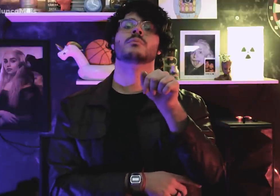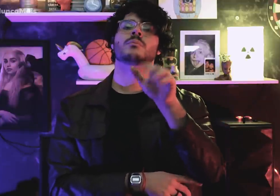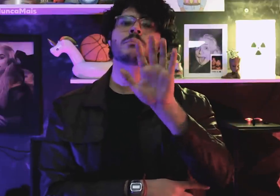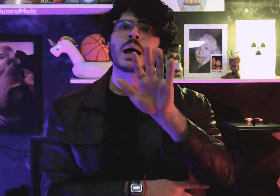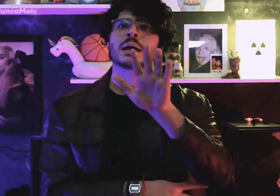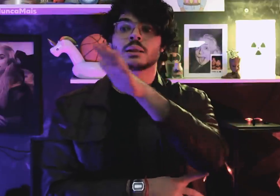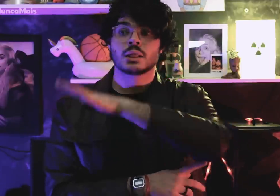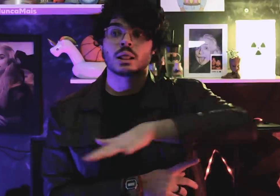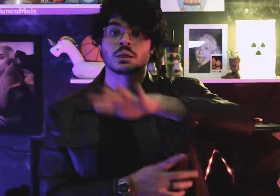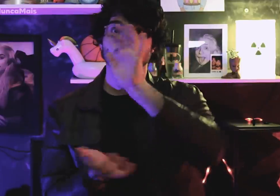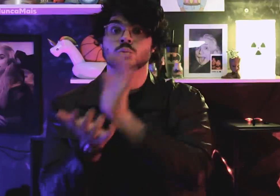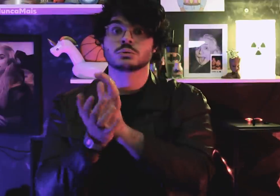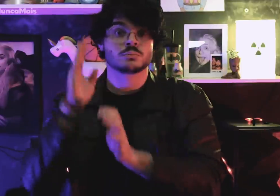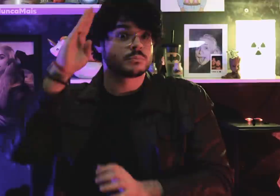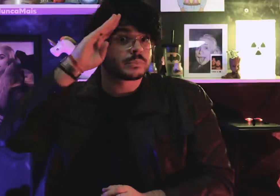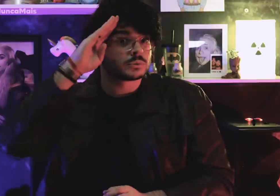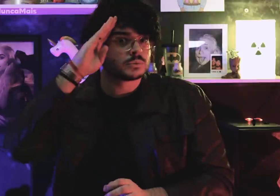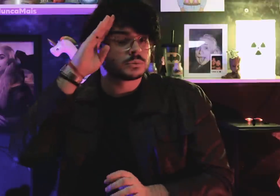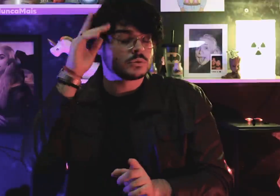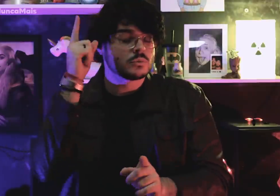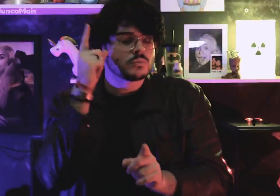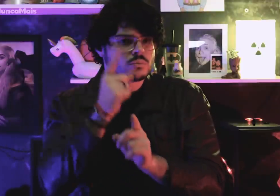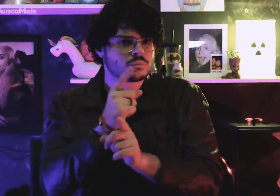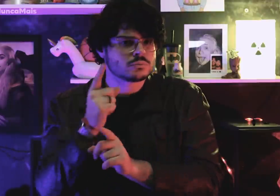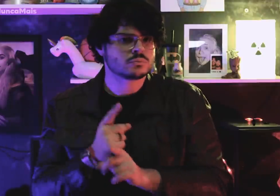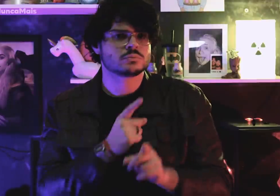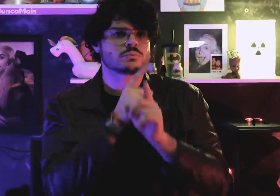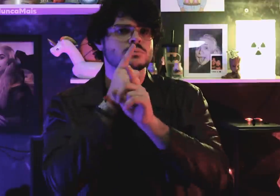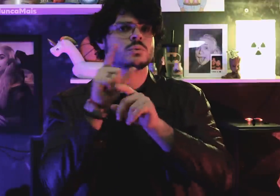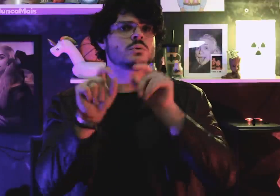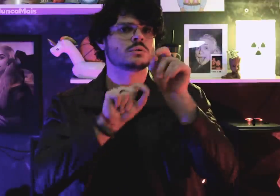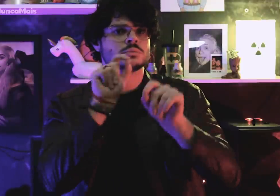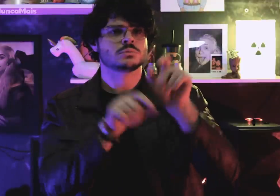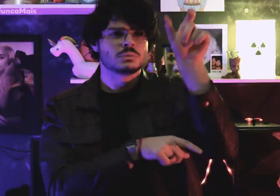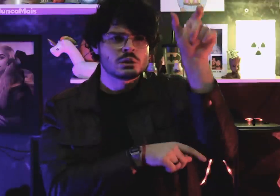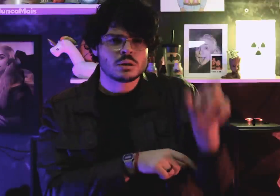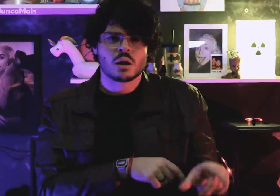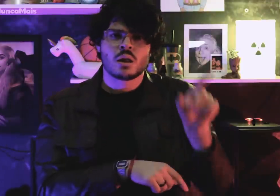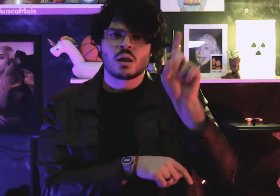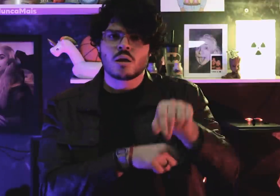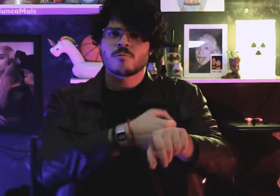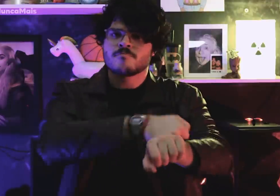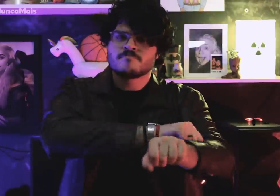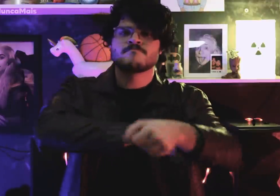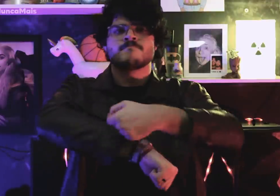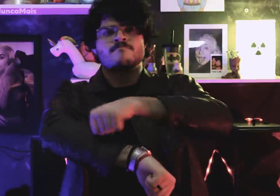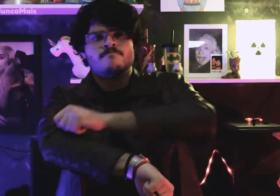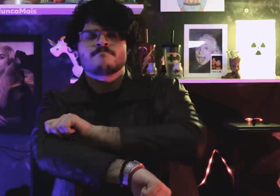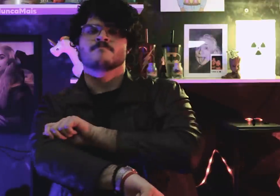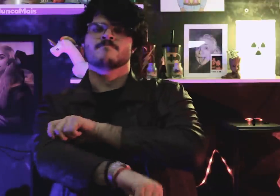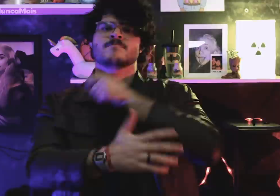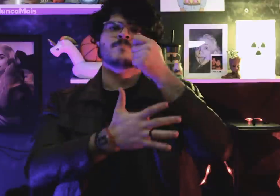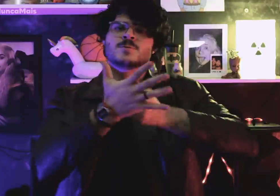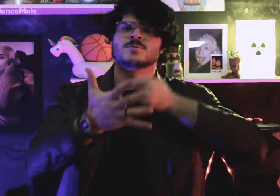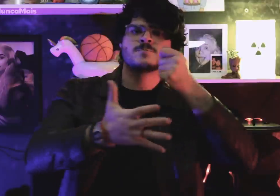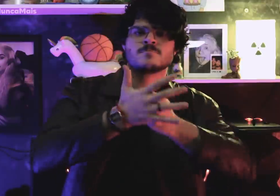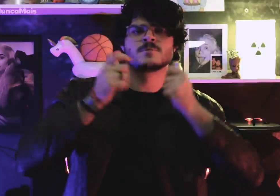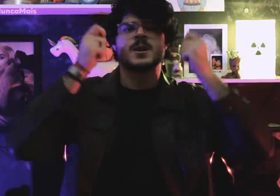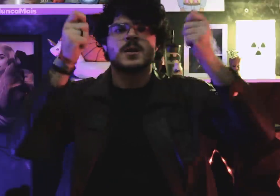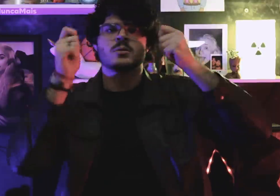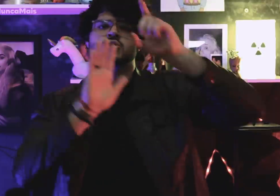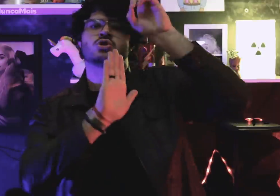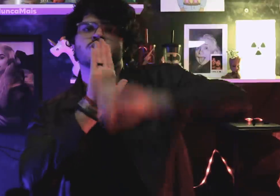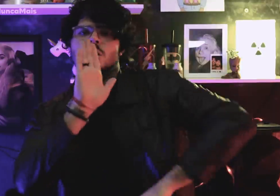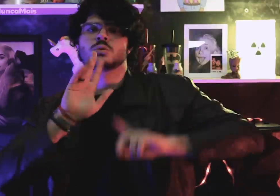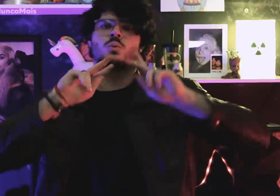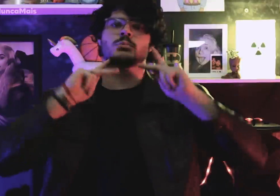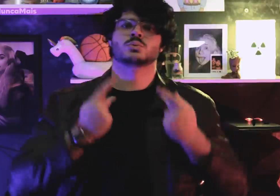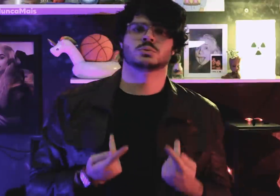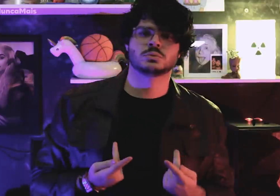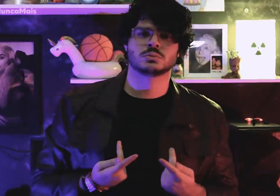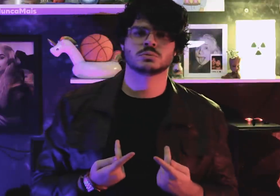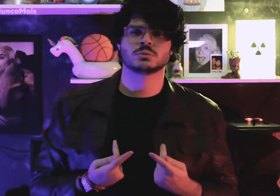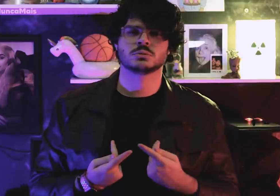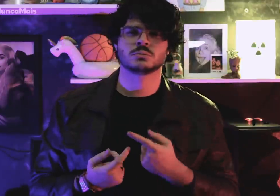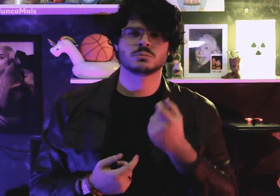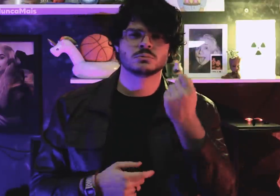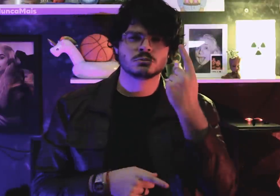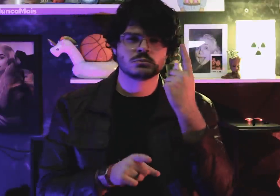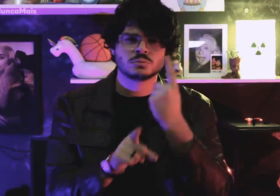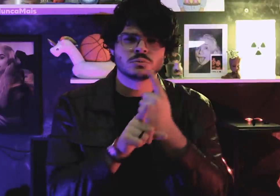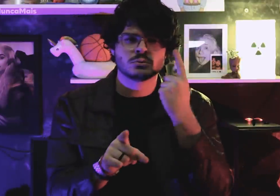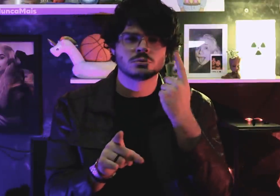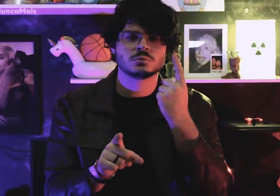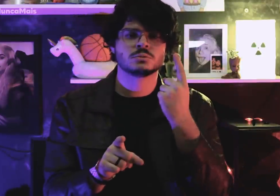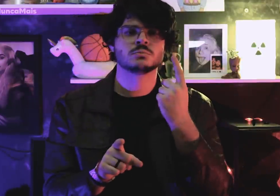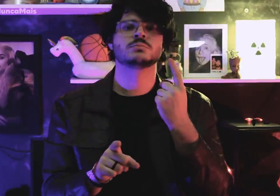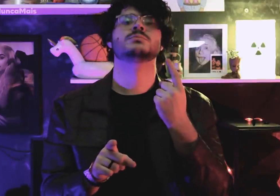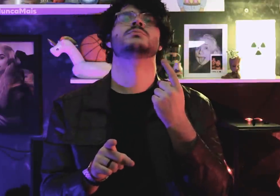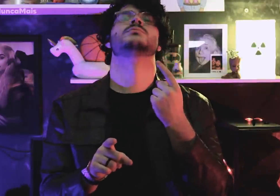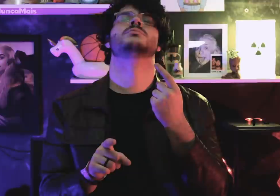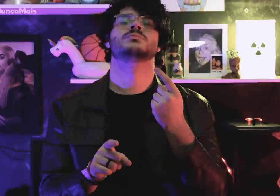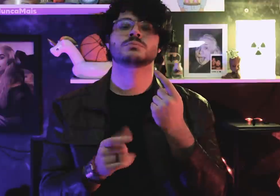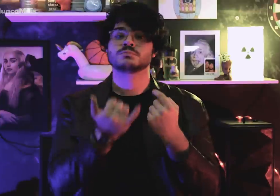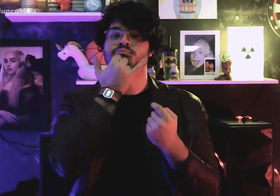was one of the activists of human rights by the military,